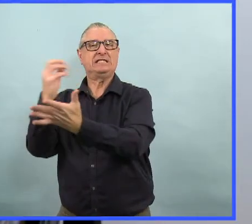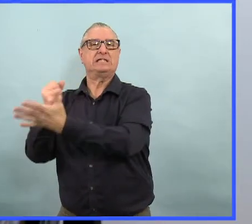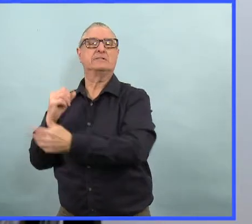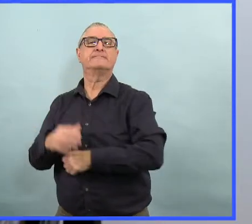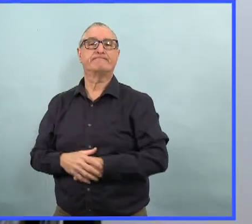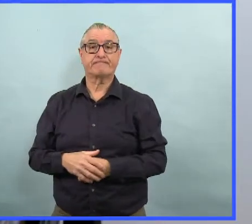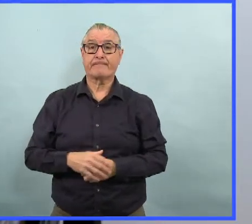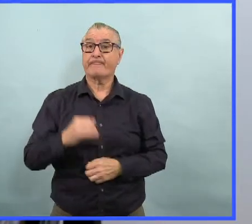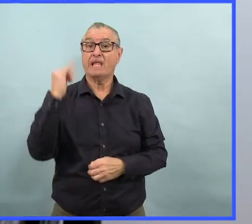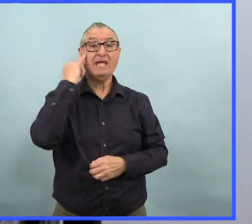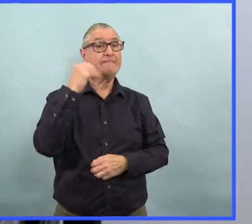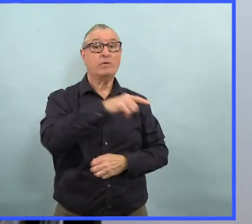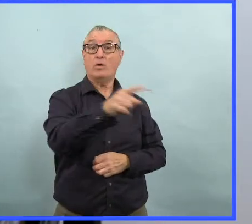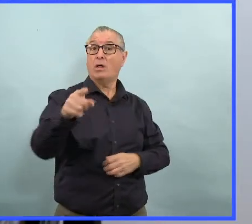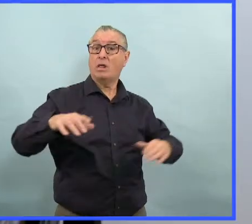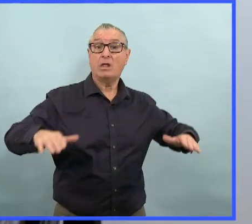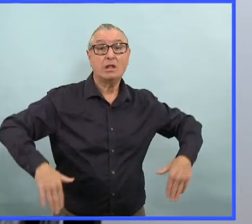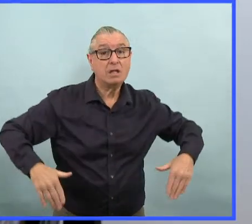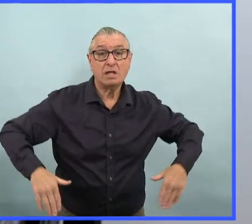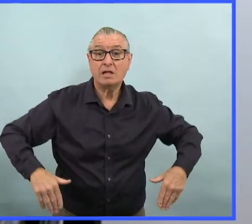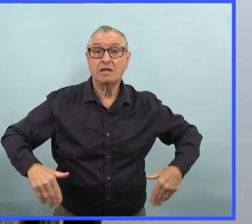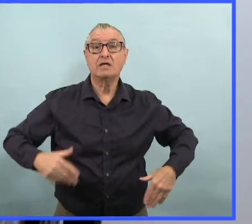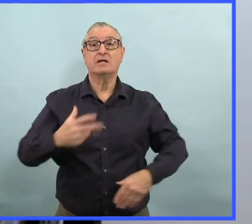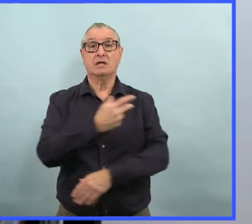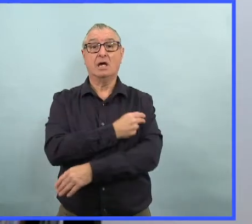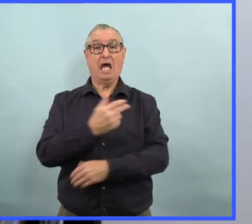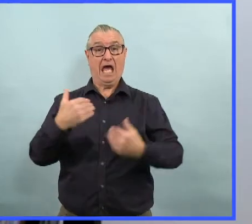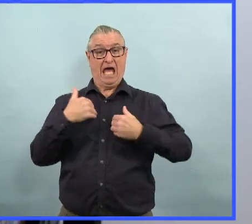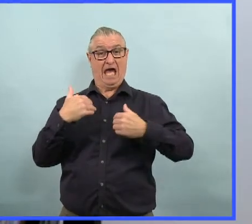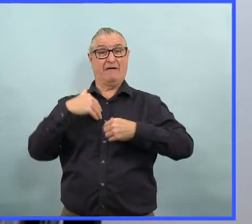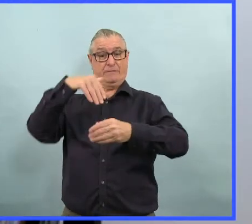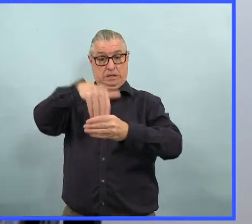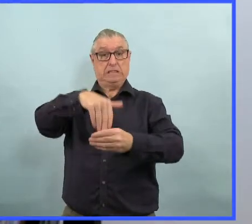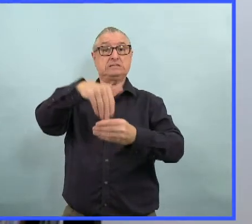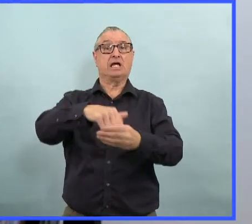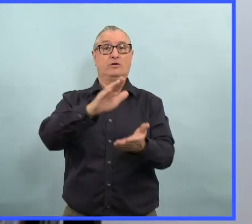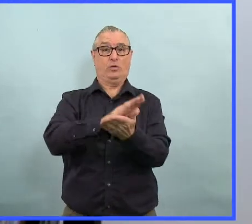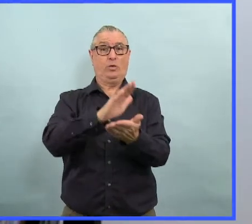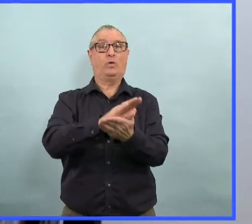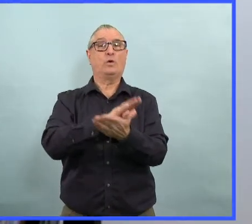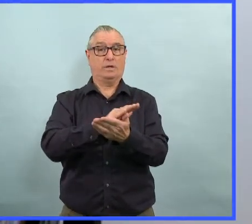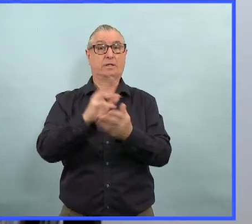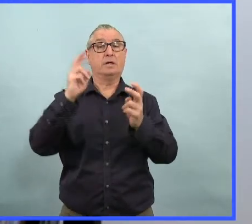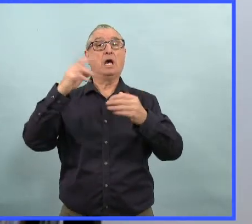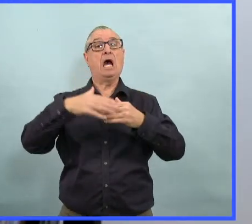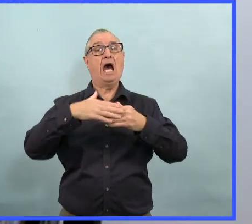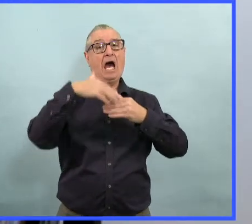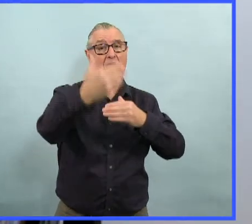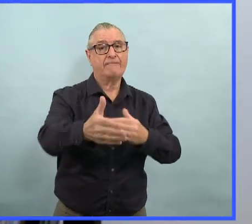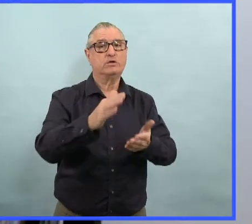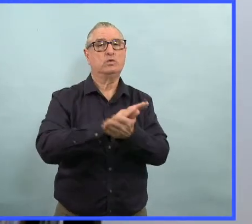the in-school and after-school vaccine clinics parents will receive consent forms and information